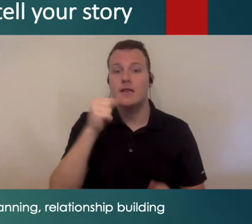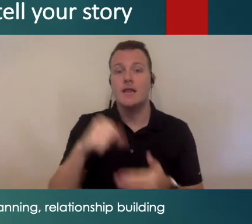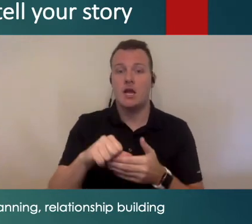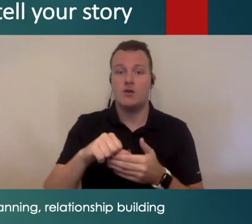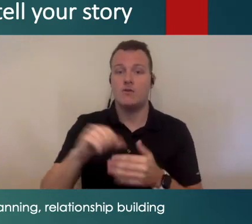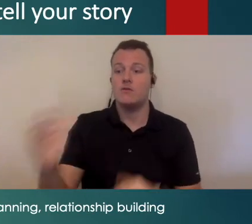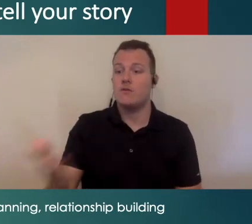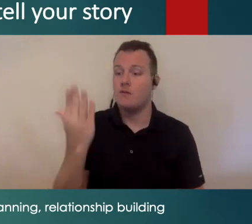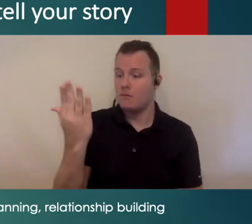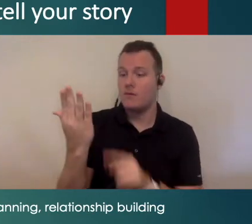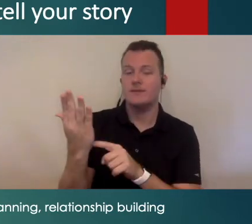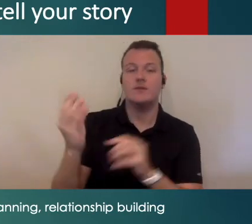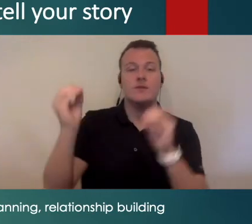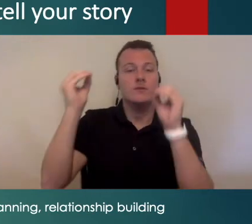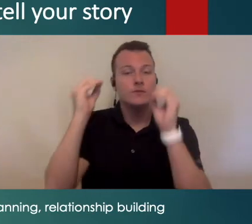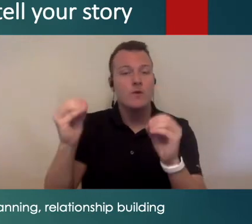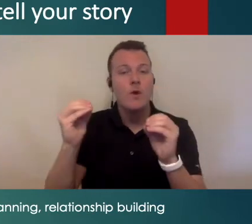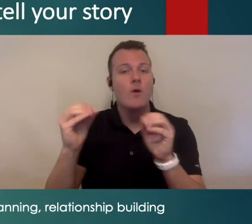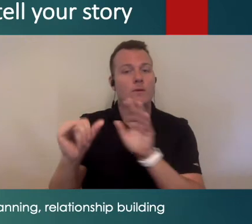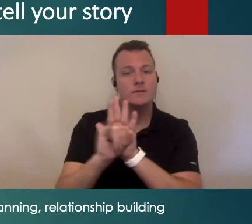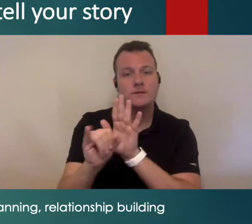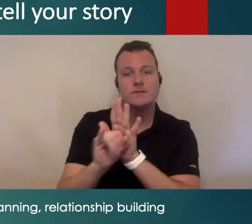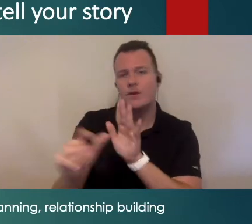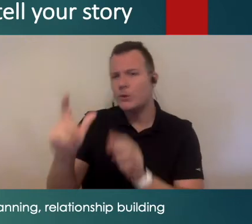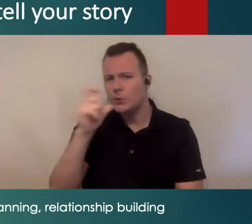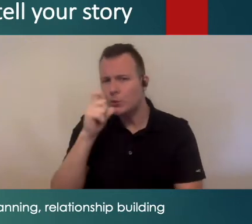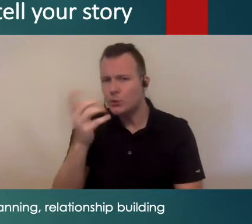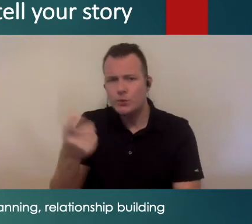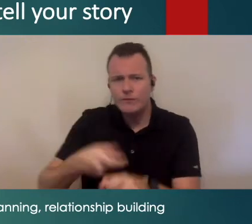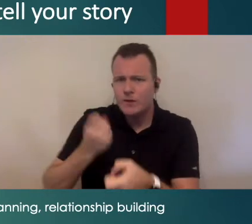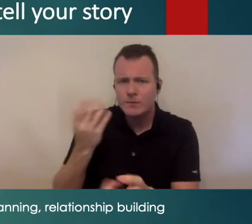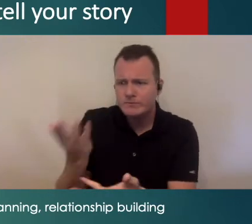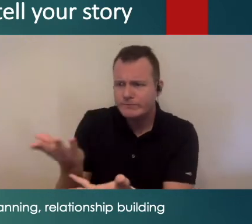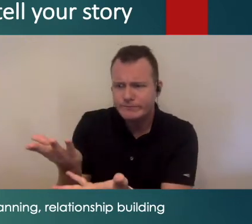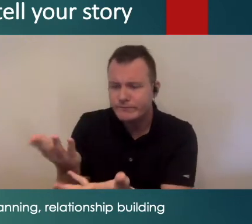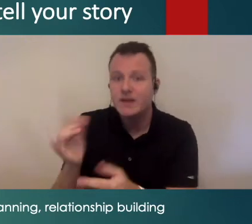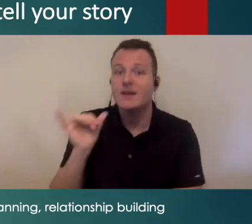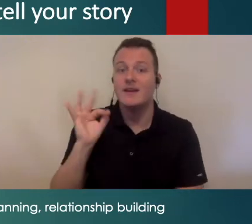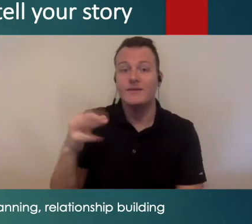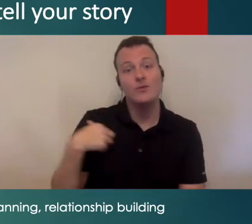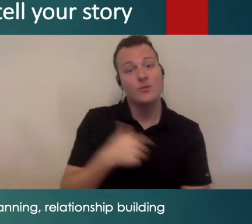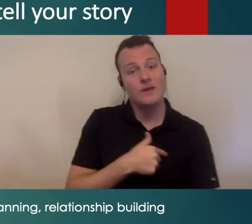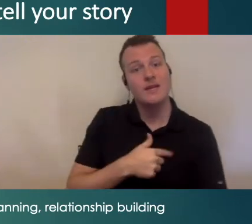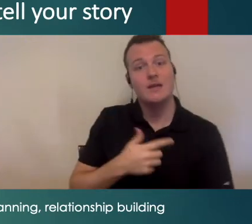on with absolutely no identifying information, so unless we were extremely